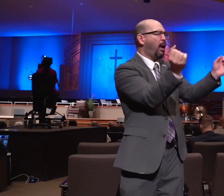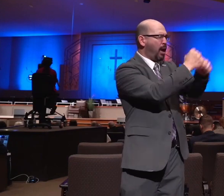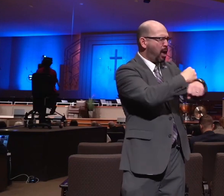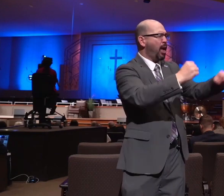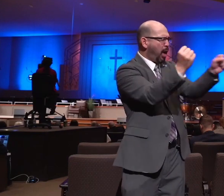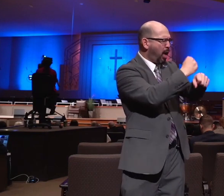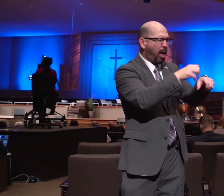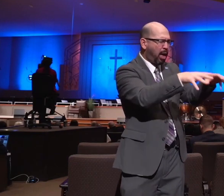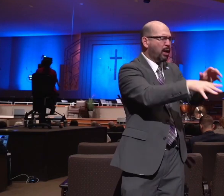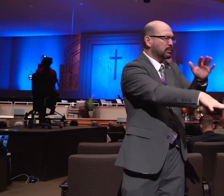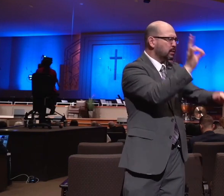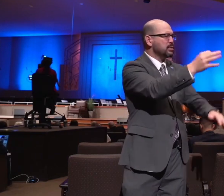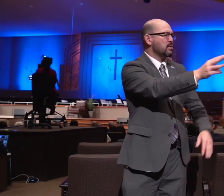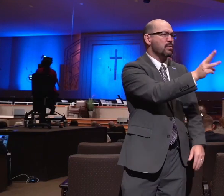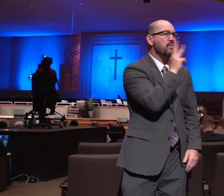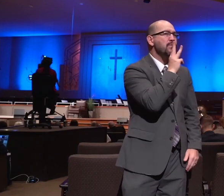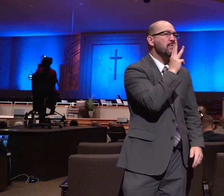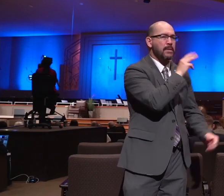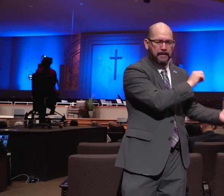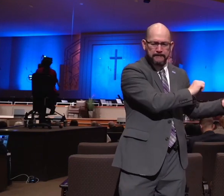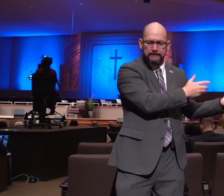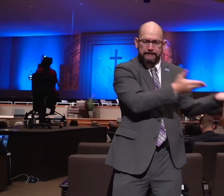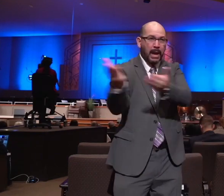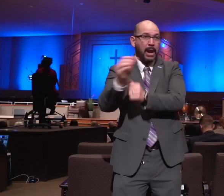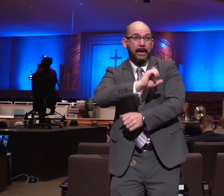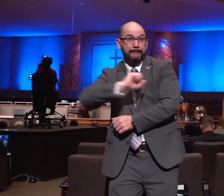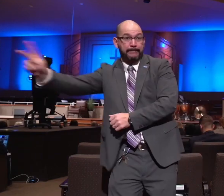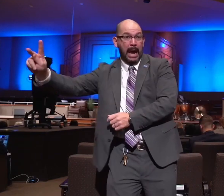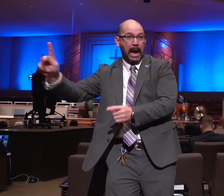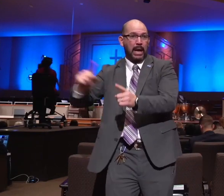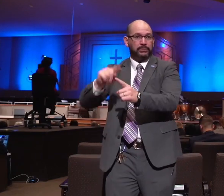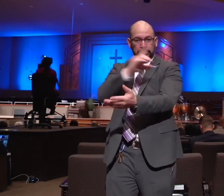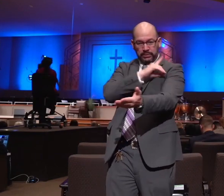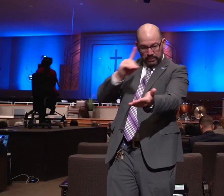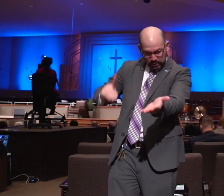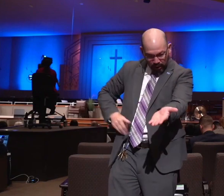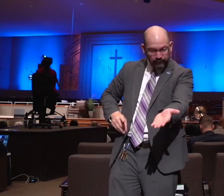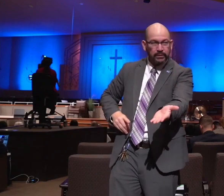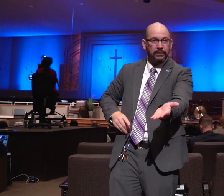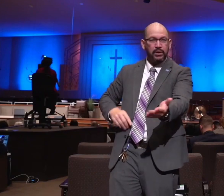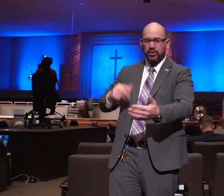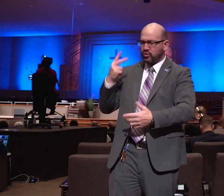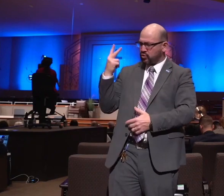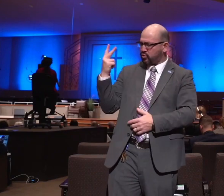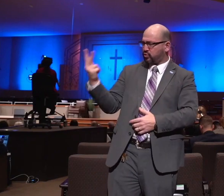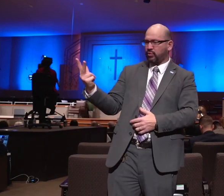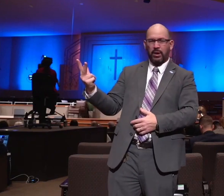grab some water and take it back 13 miles to give to David there were 3 who would sacrifice